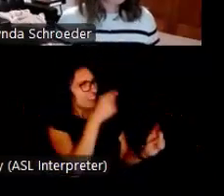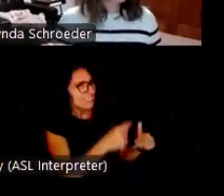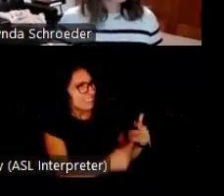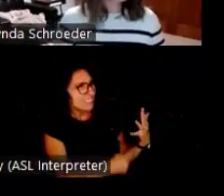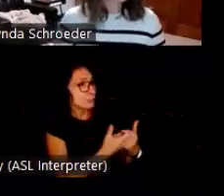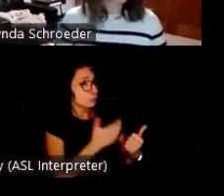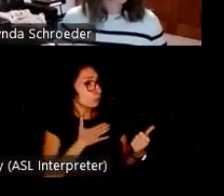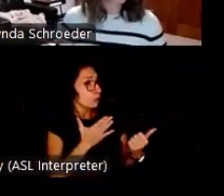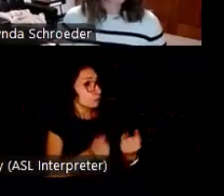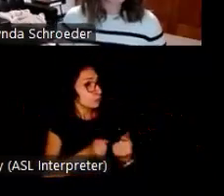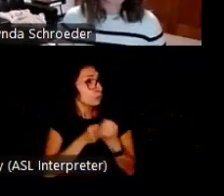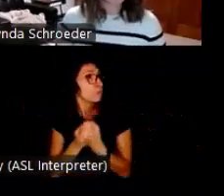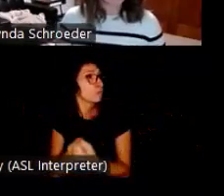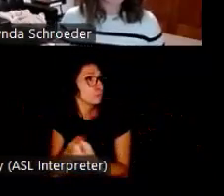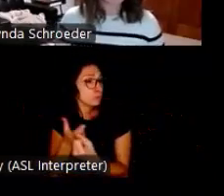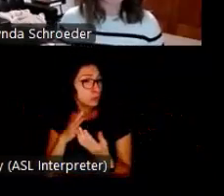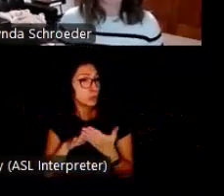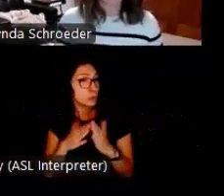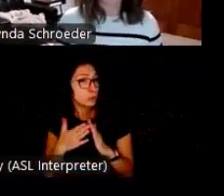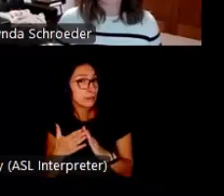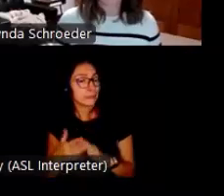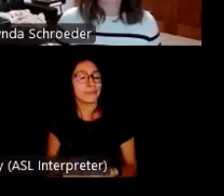So I had a rural hospital CEO reach out to me